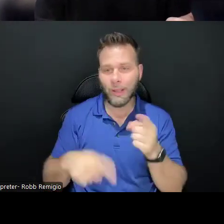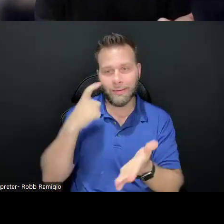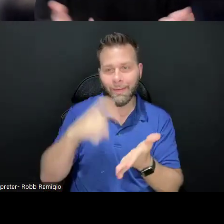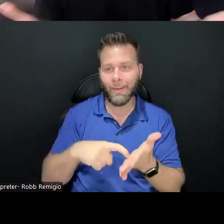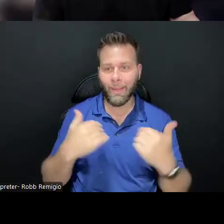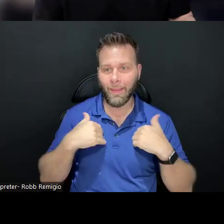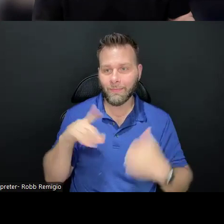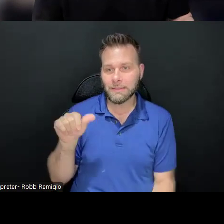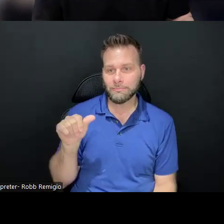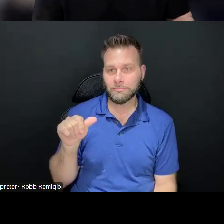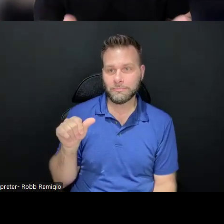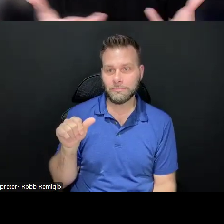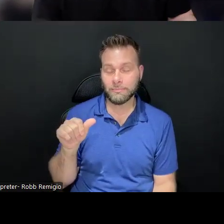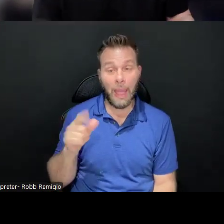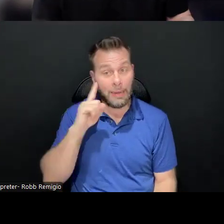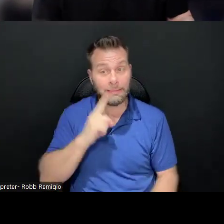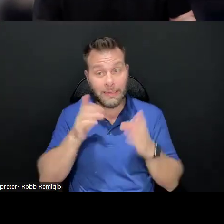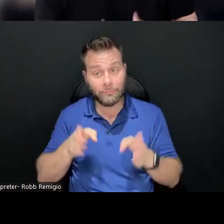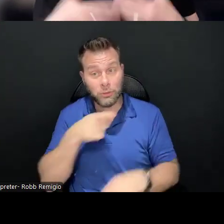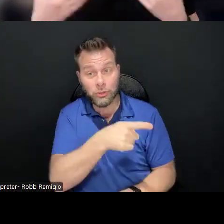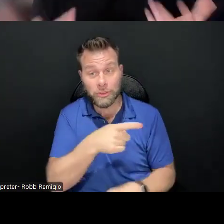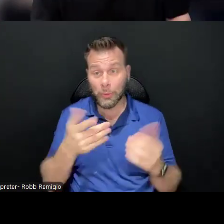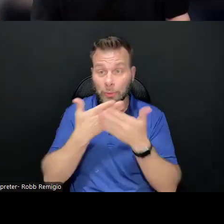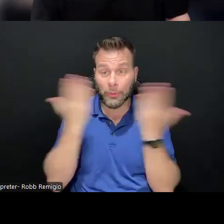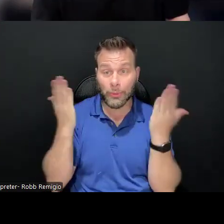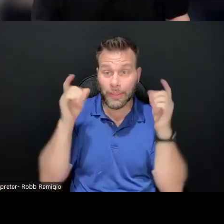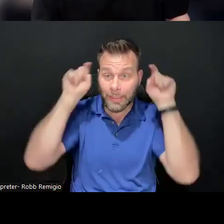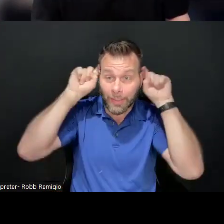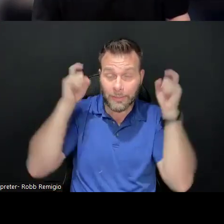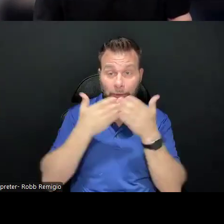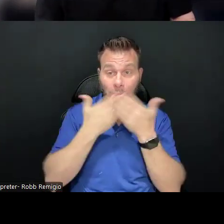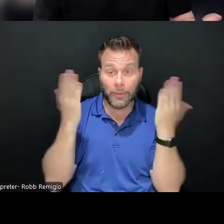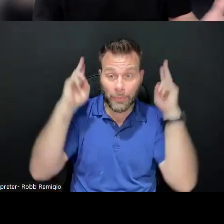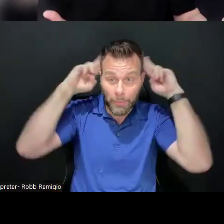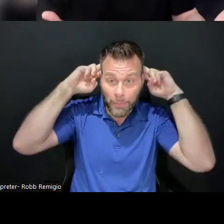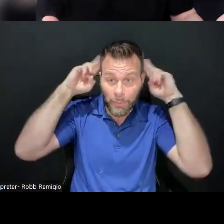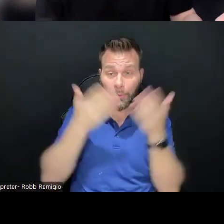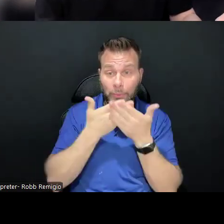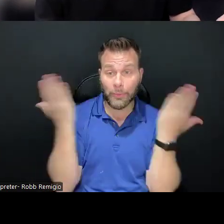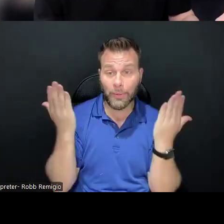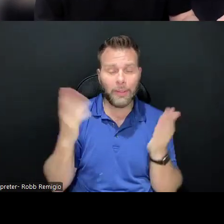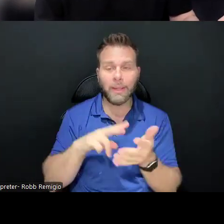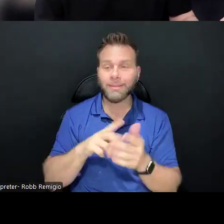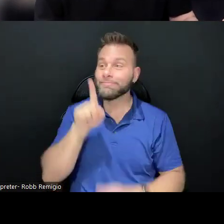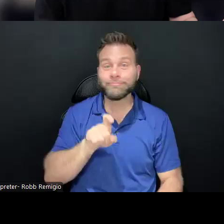The moment I take them off it is an invisible disability. A Deaf person without hearing aids, doesn't have CLARNTS,